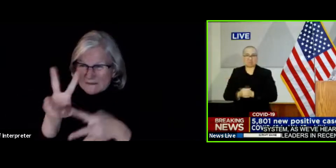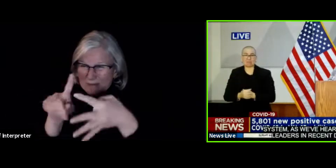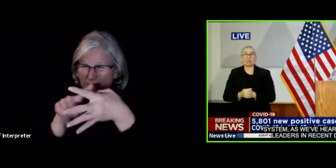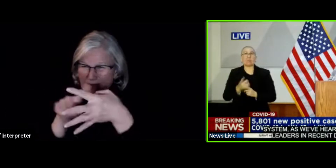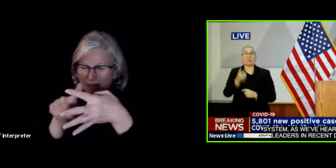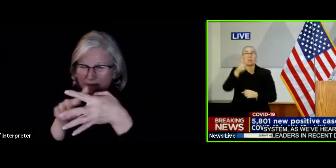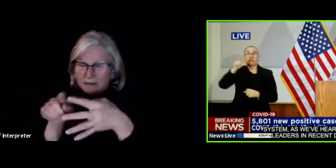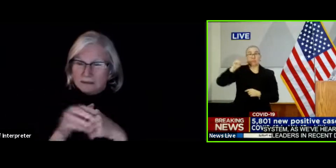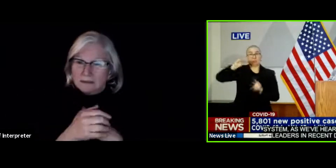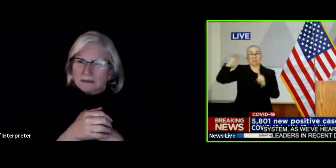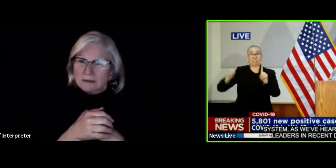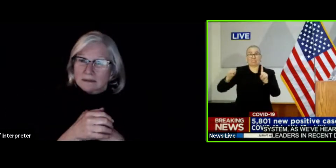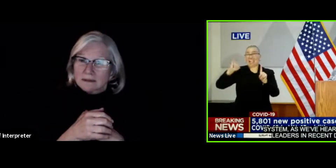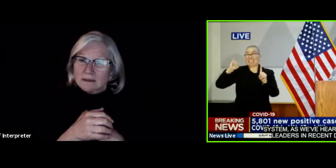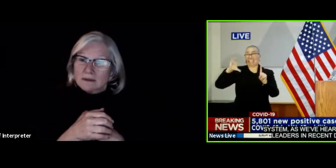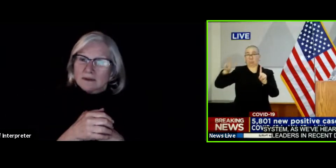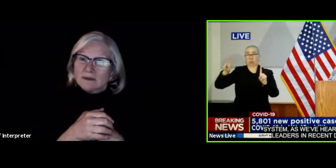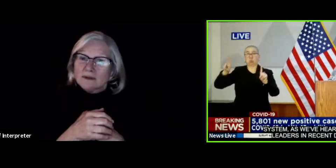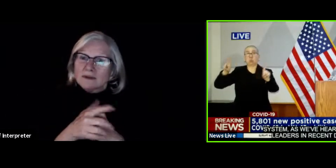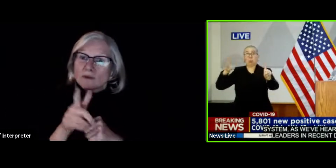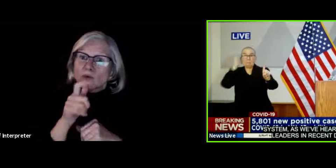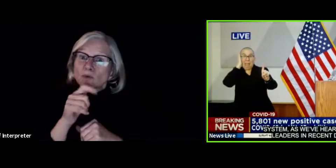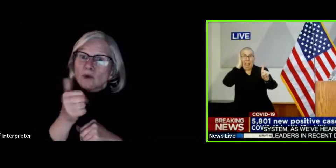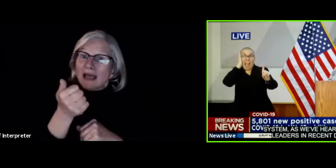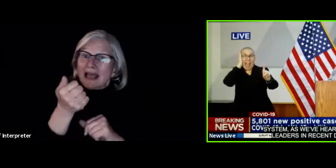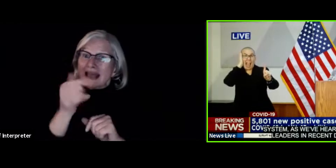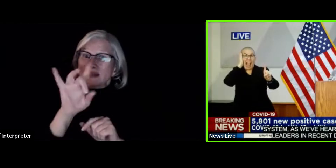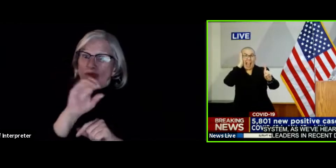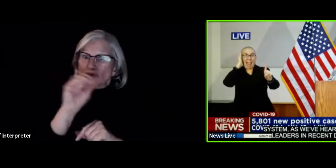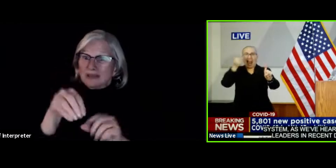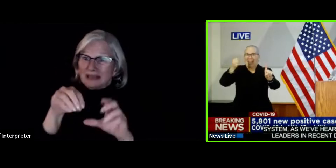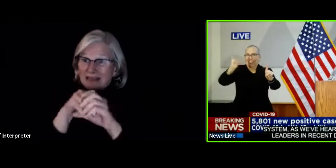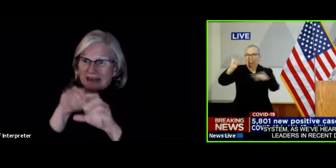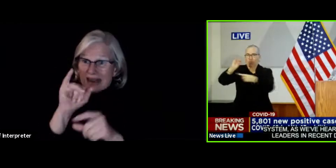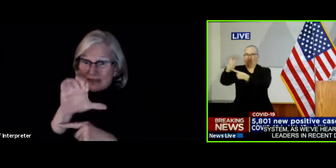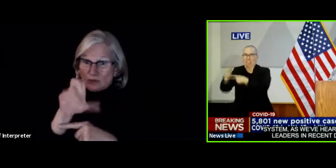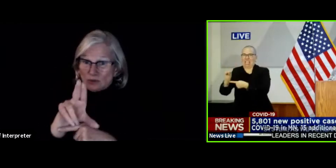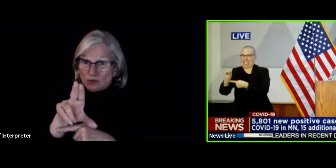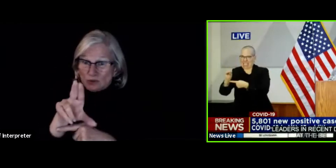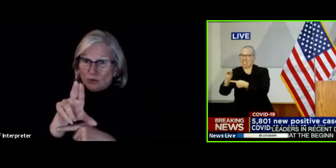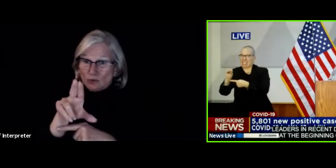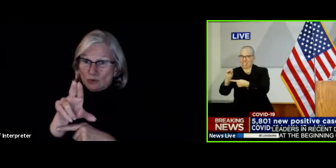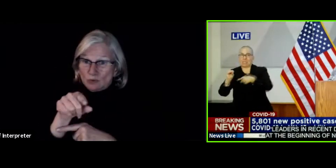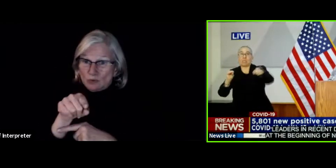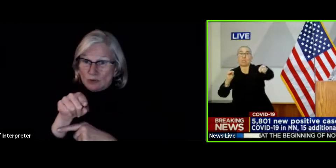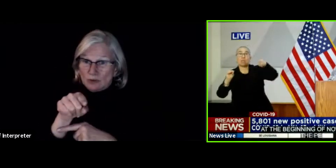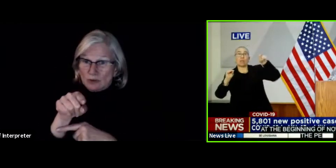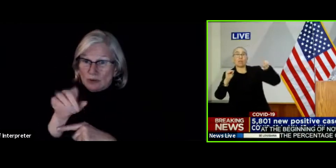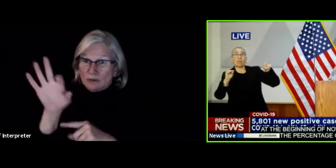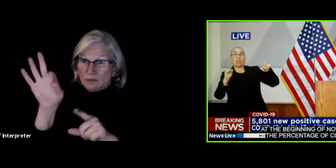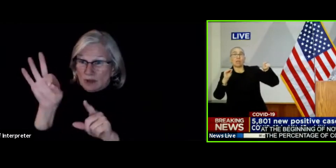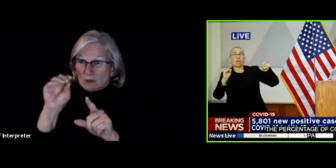BEDS WAS 18% AND 9% FOR NON-I.C.U. BEDS, AND JUST AS OF YESTERDAY, THE PERCENTAGE